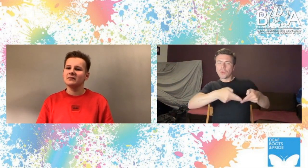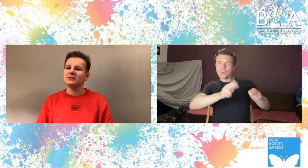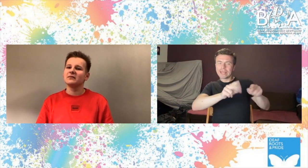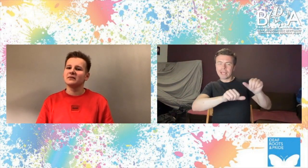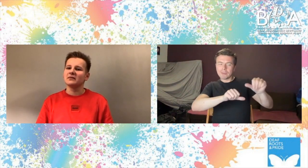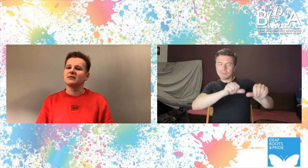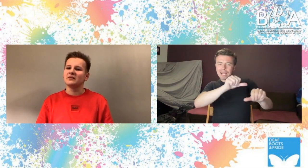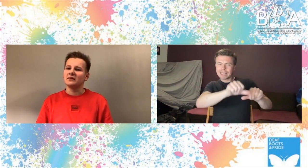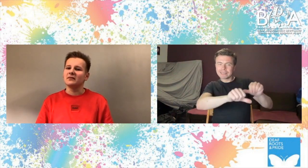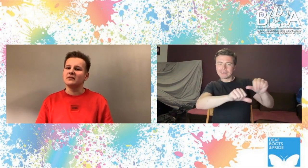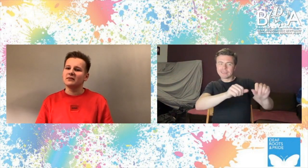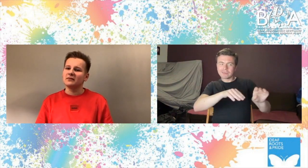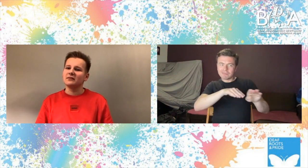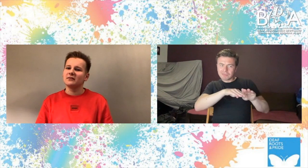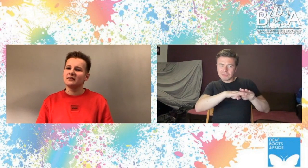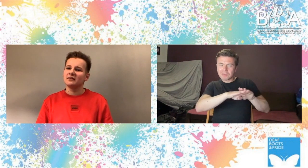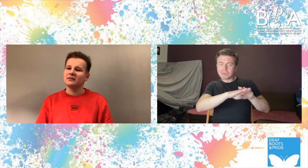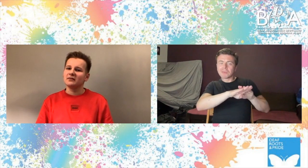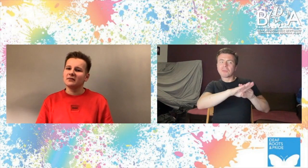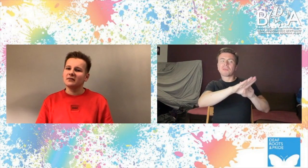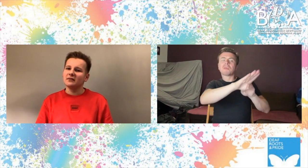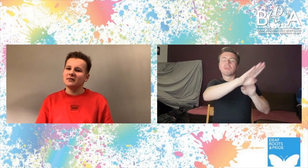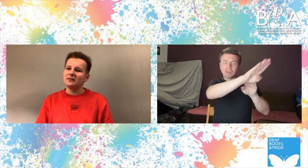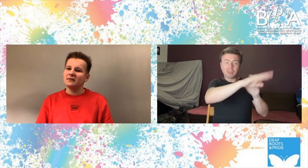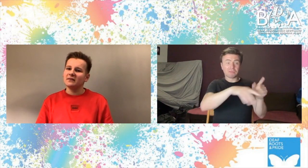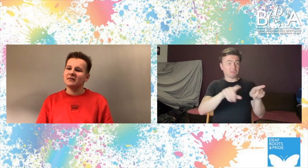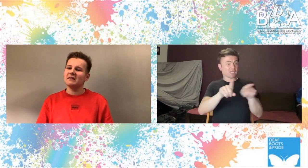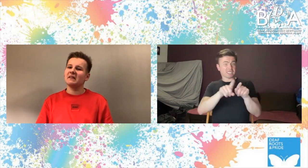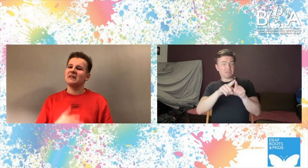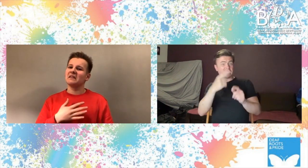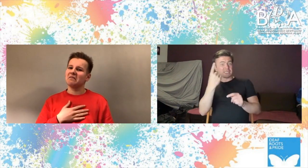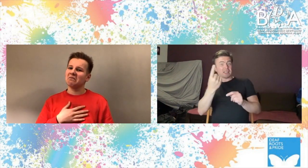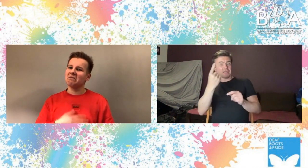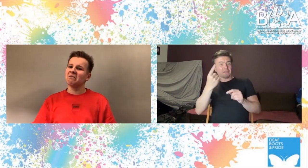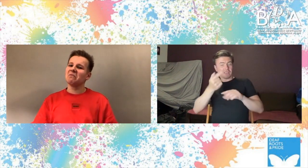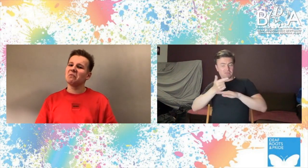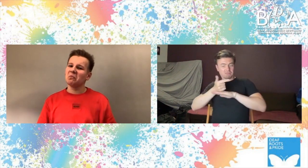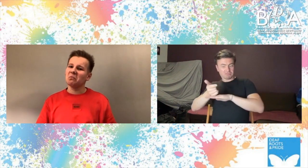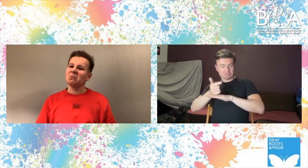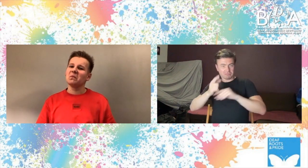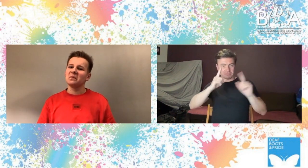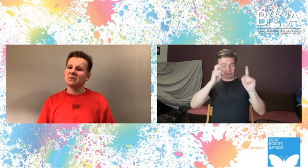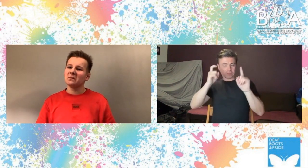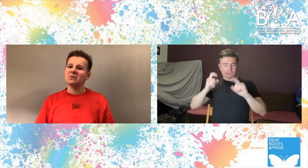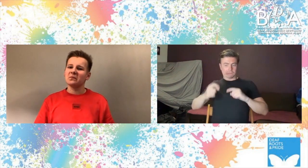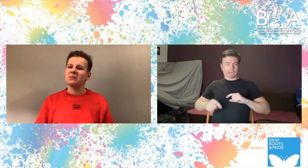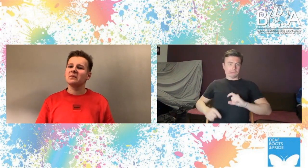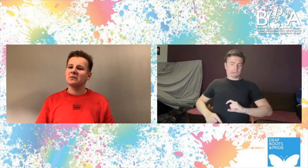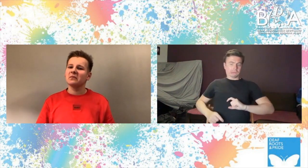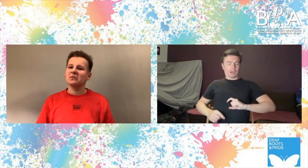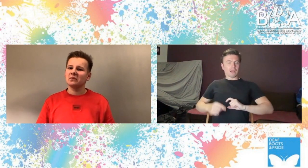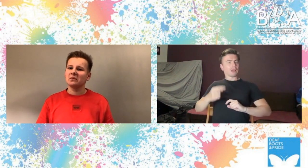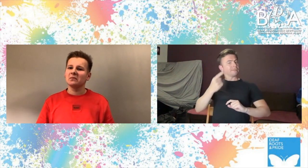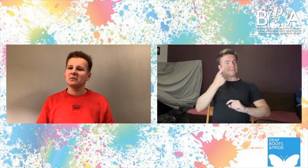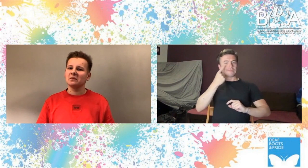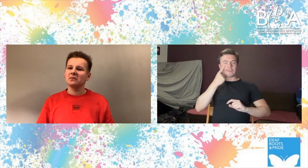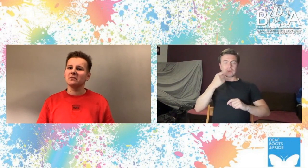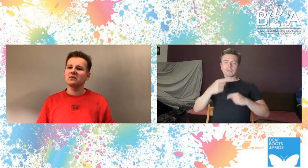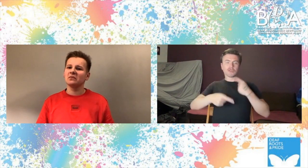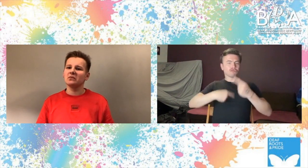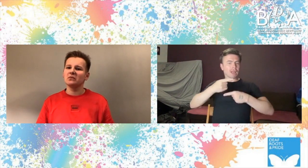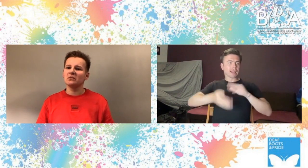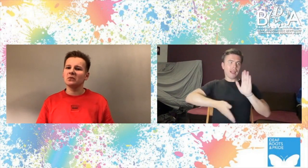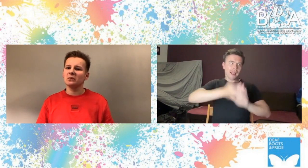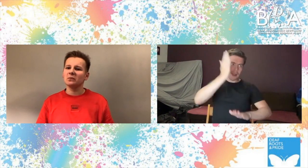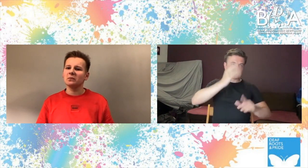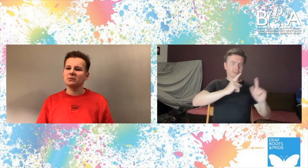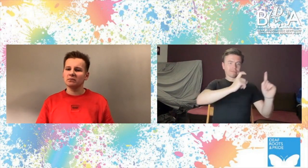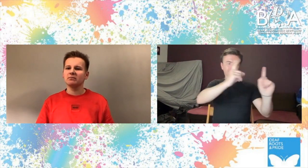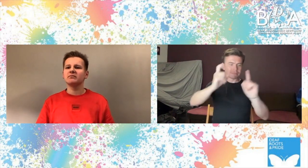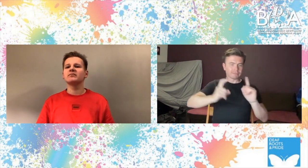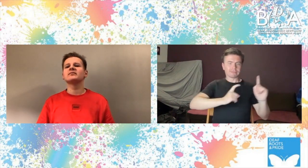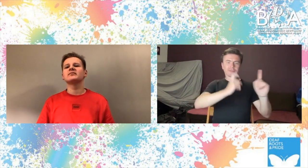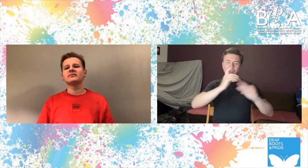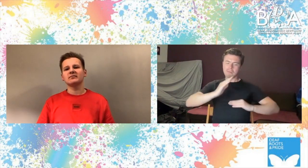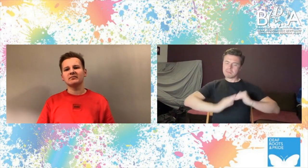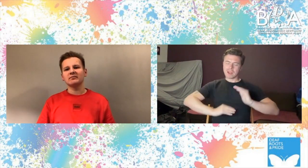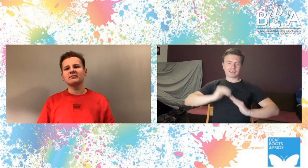then maybe they need to do that first before they can go out and take photographs?